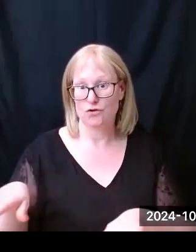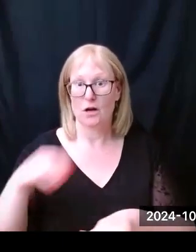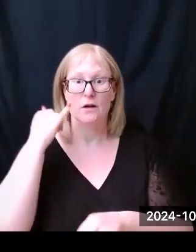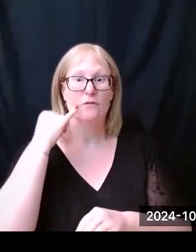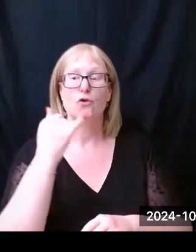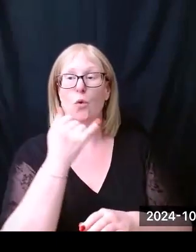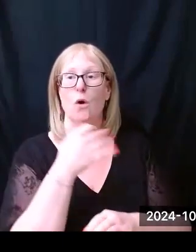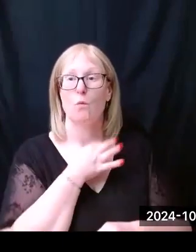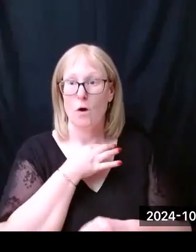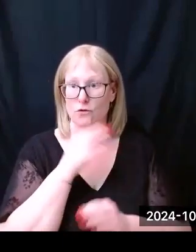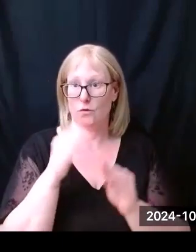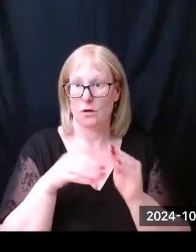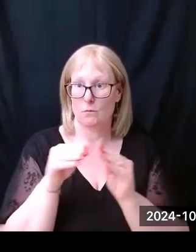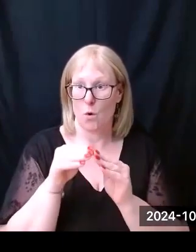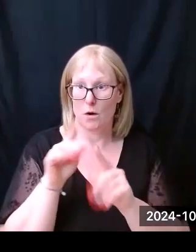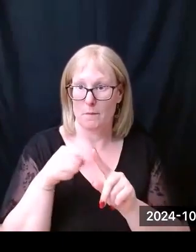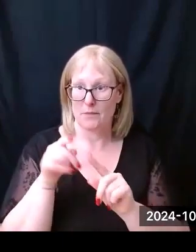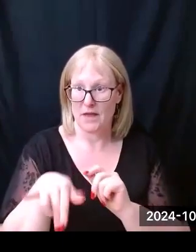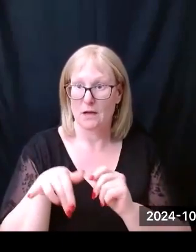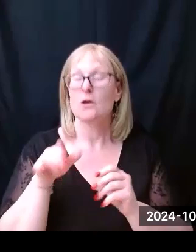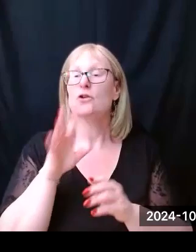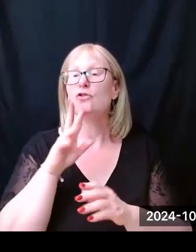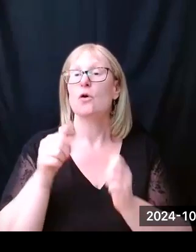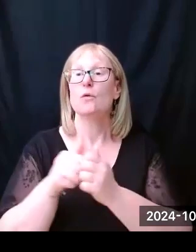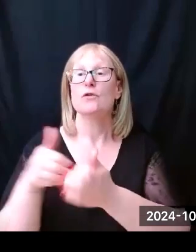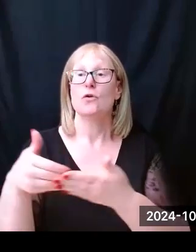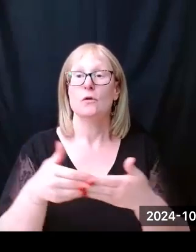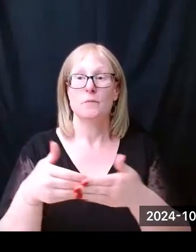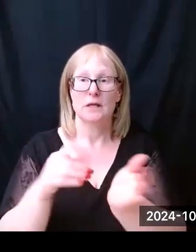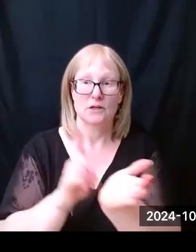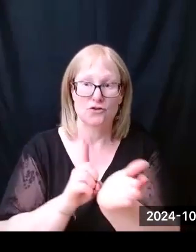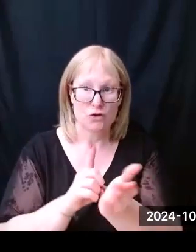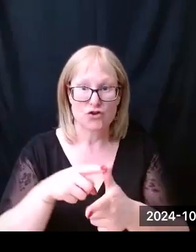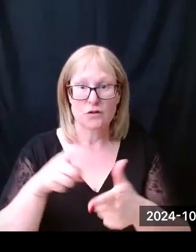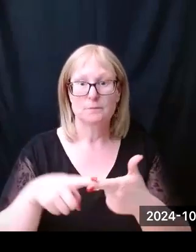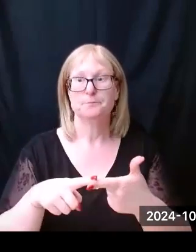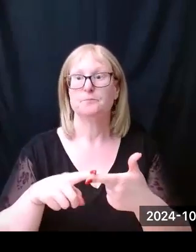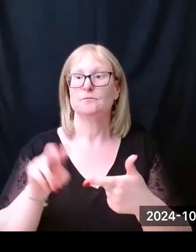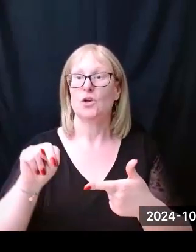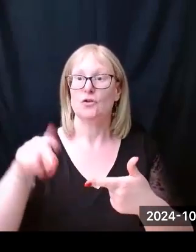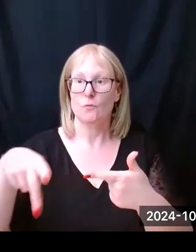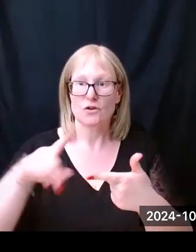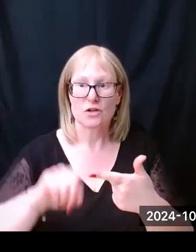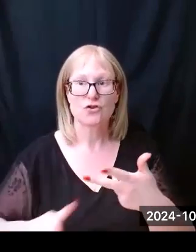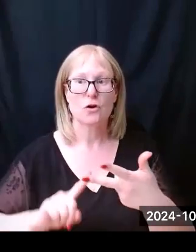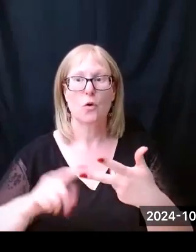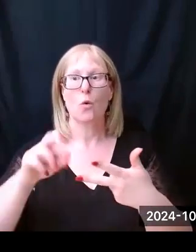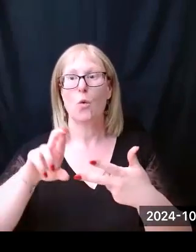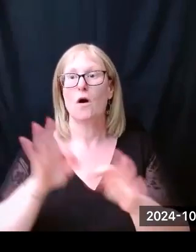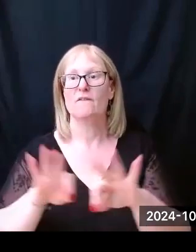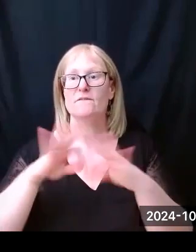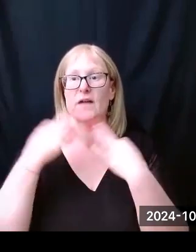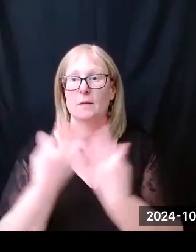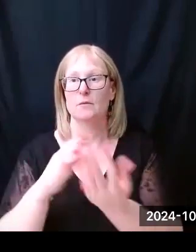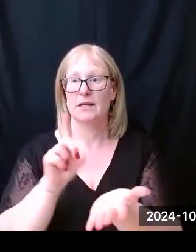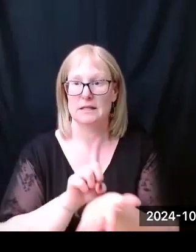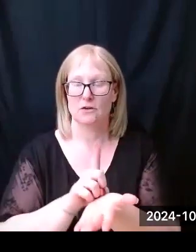I invite you to talk with your child's pediatrician, nurse practitioner or family physician to explore what opportunities there are.